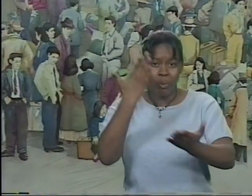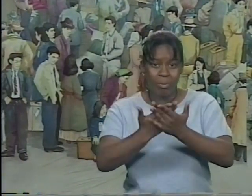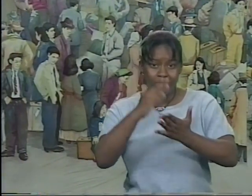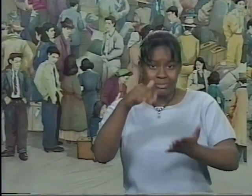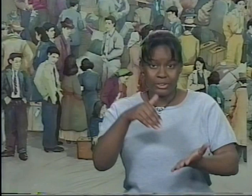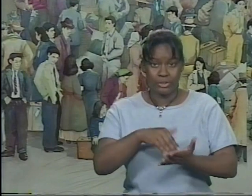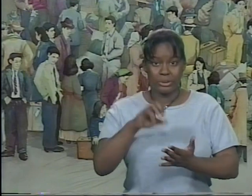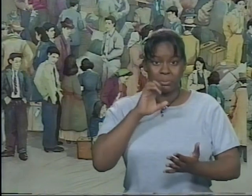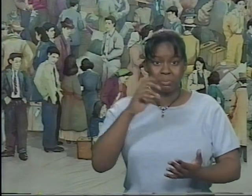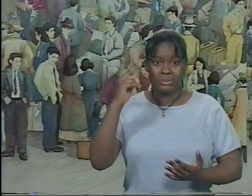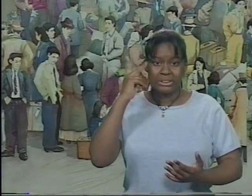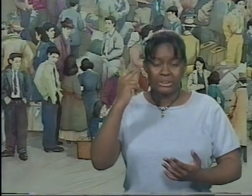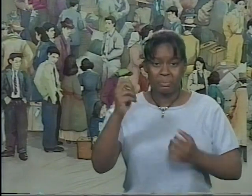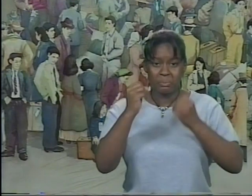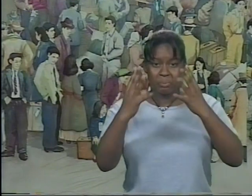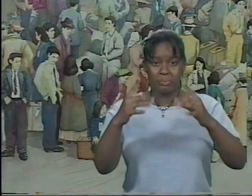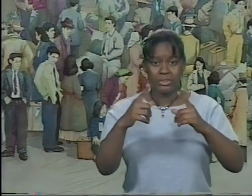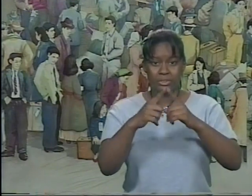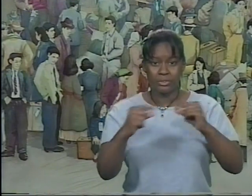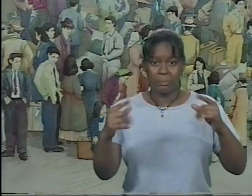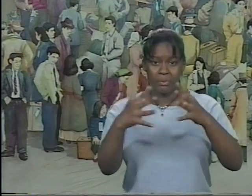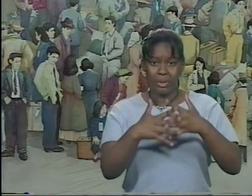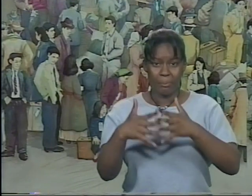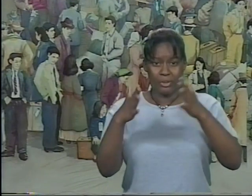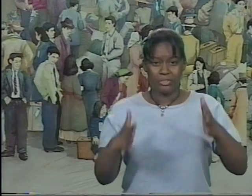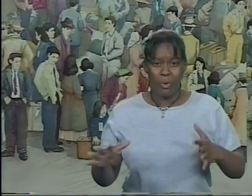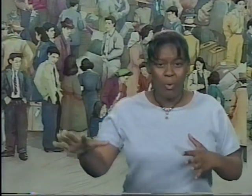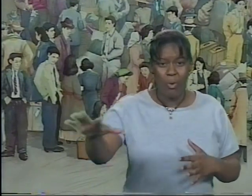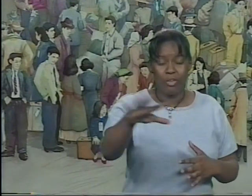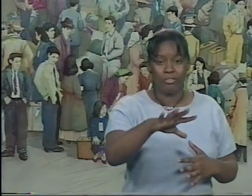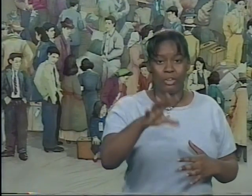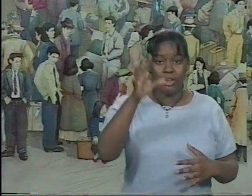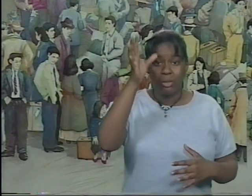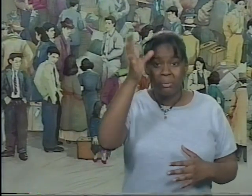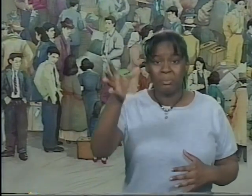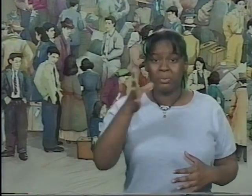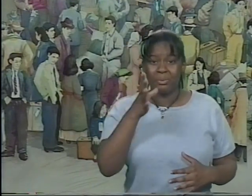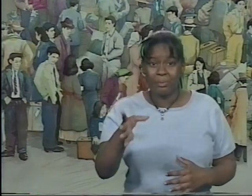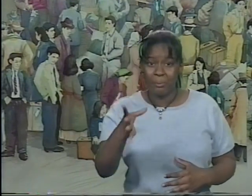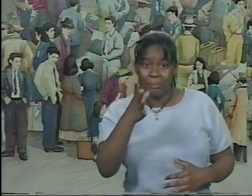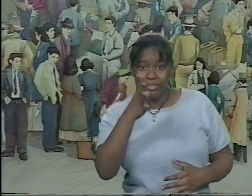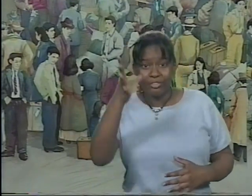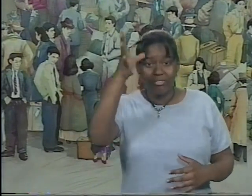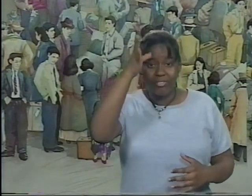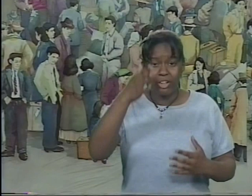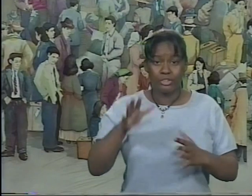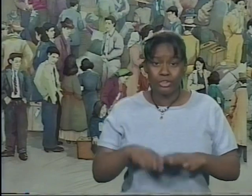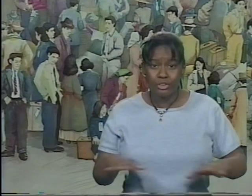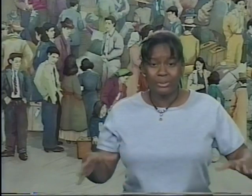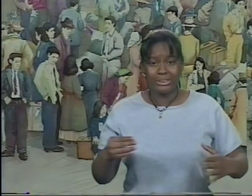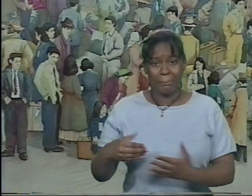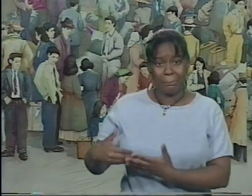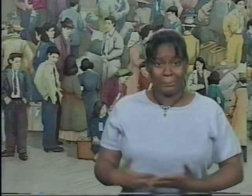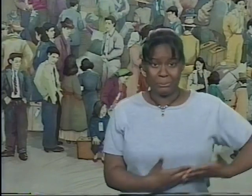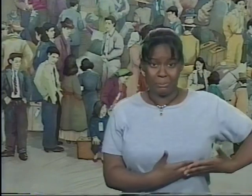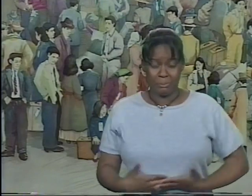When they got to the center, Emi saw hundreds of Japanese-Americans everywhere. Grandmas and grandpas and mothers and fathers and